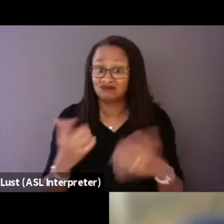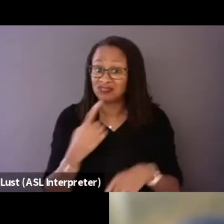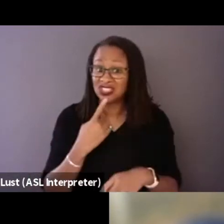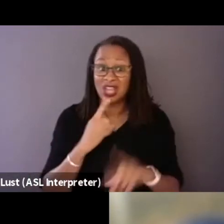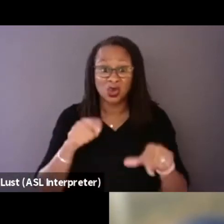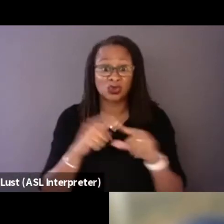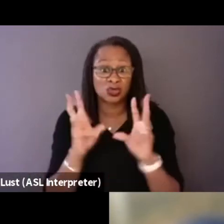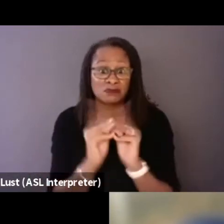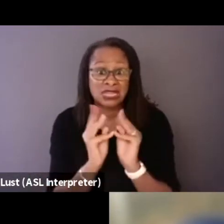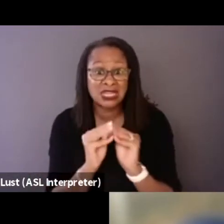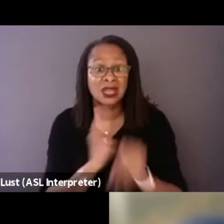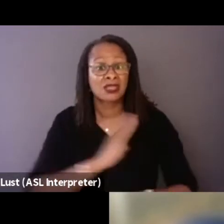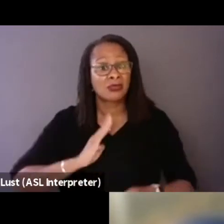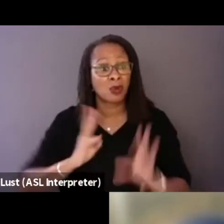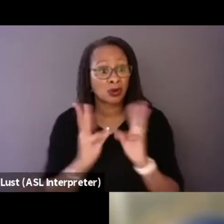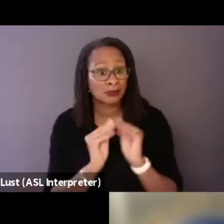Go to the board meetings, see what's happening.